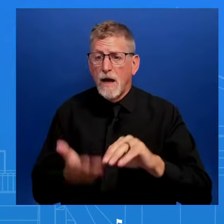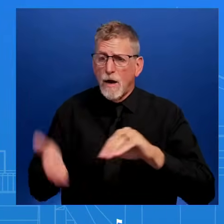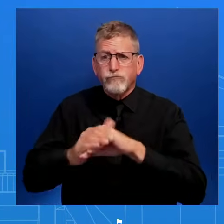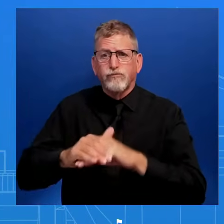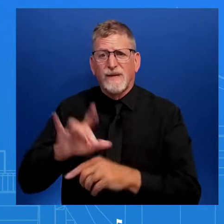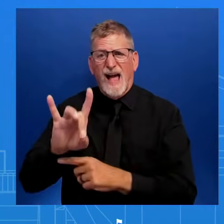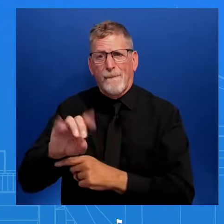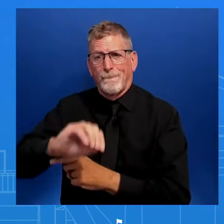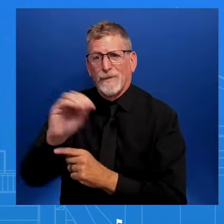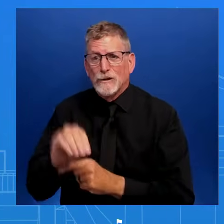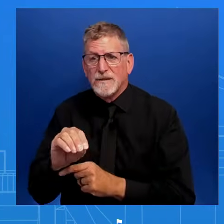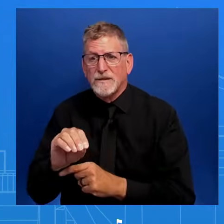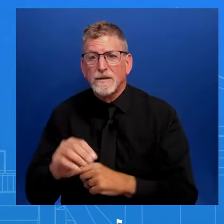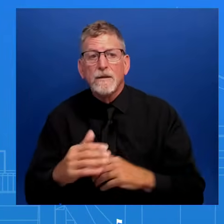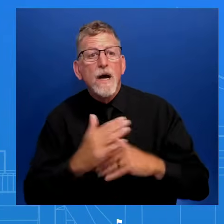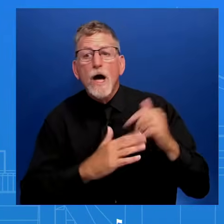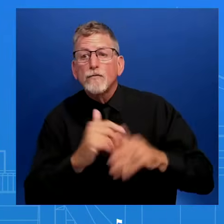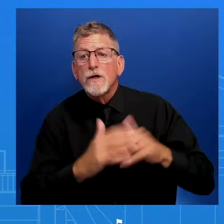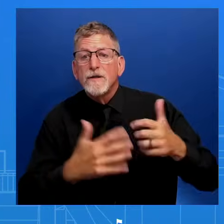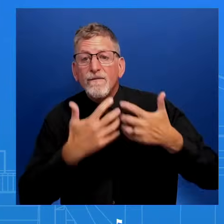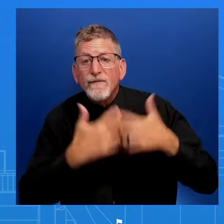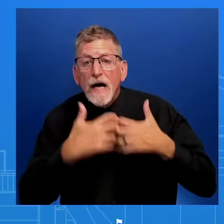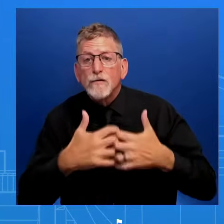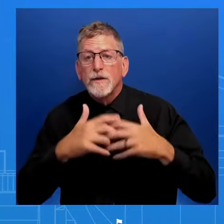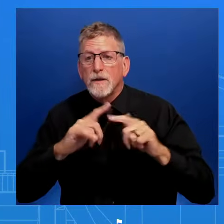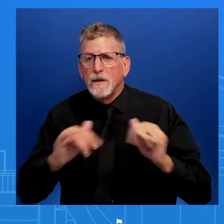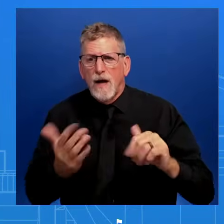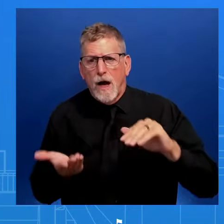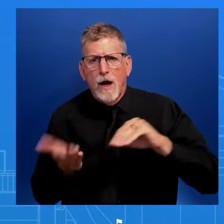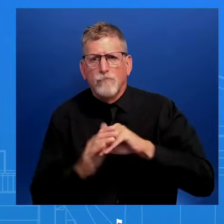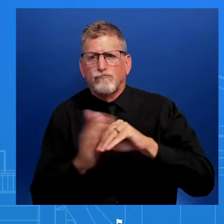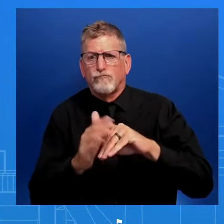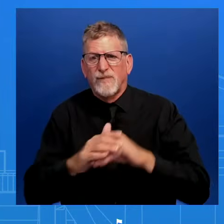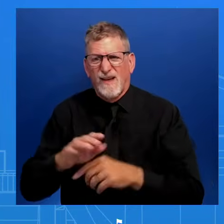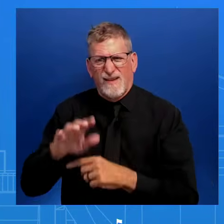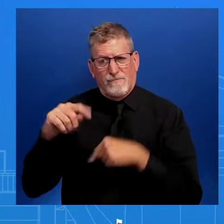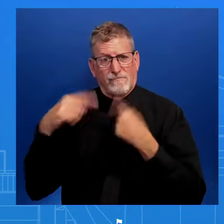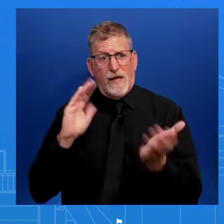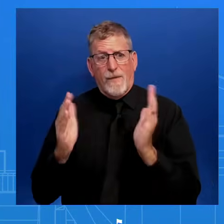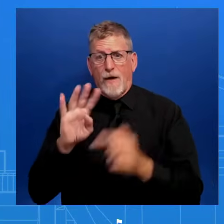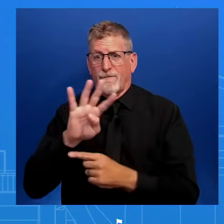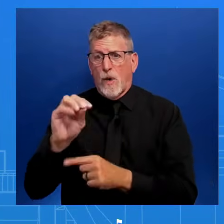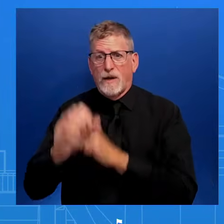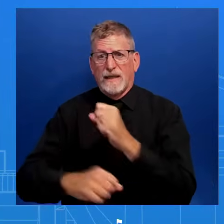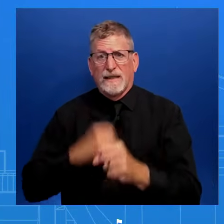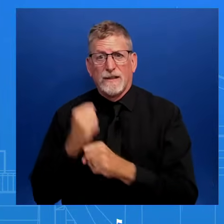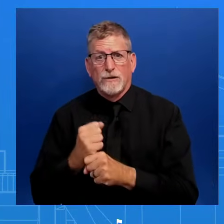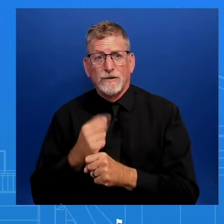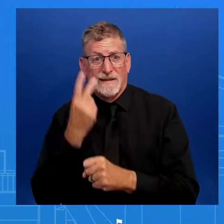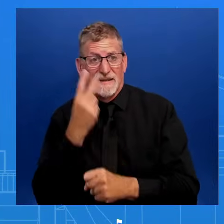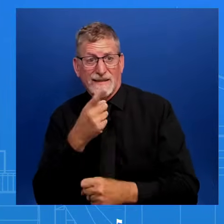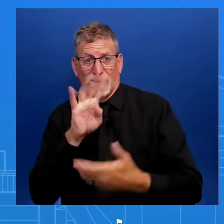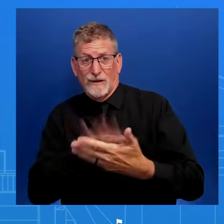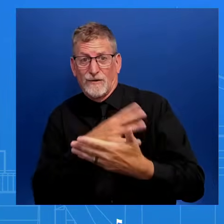have a critical responsibility to take account of the effects of their platforms that they have on the American people,